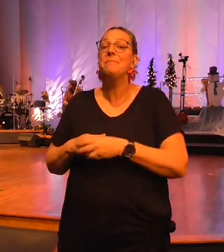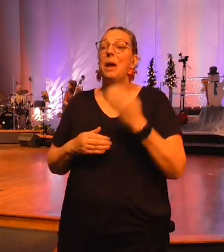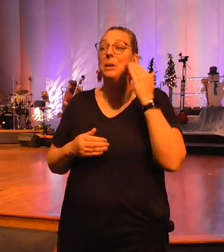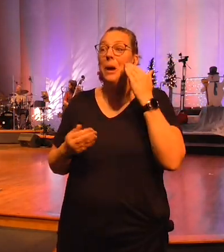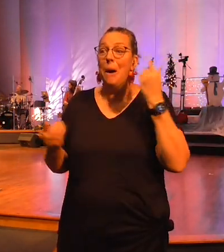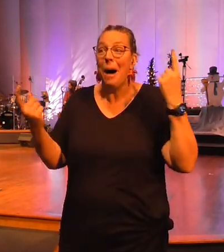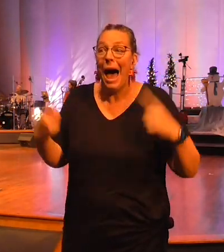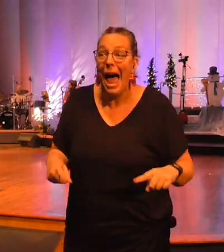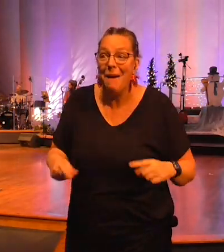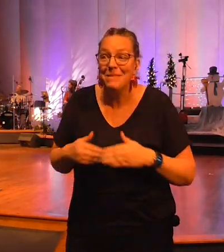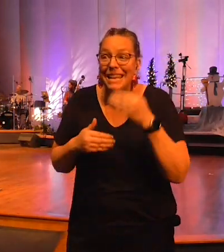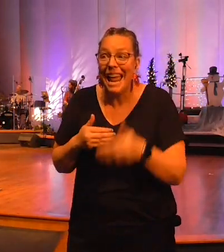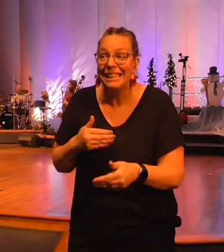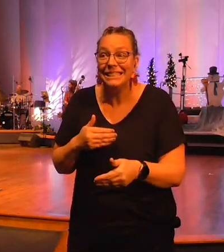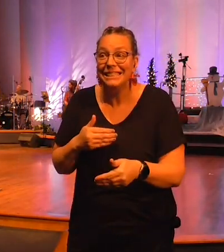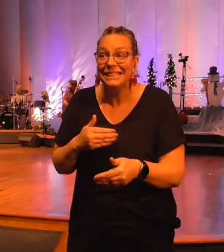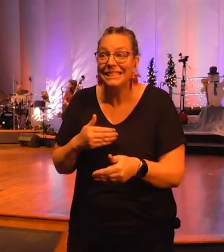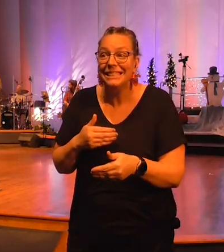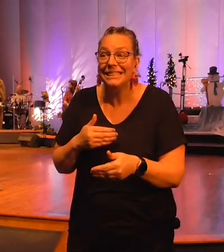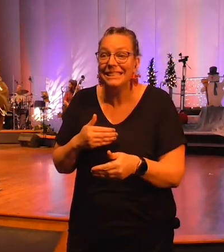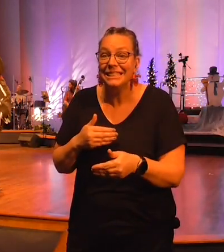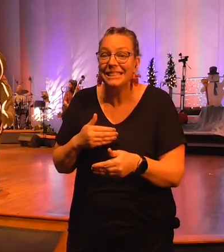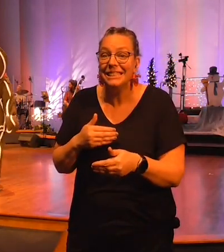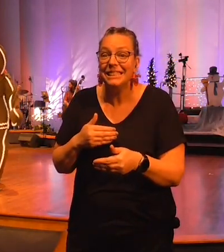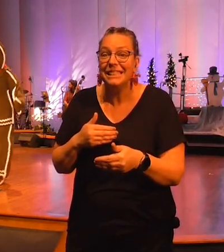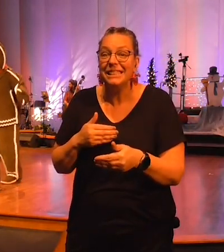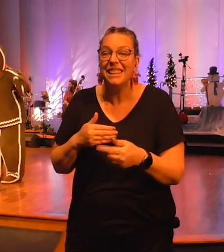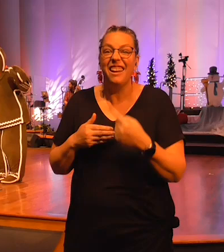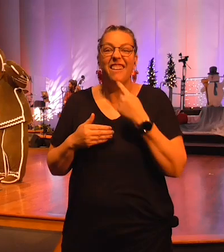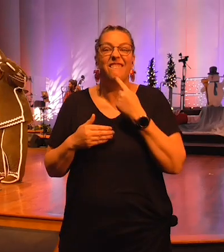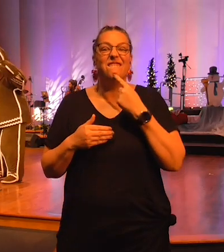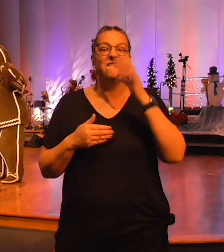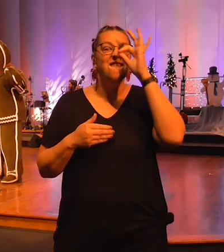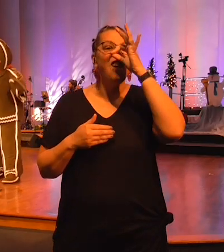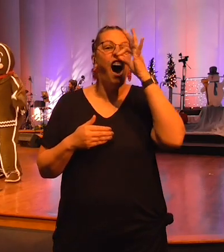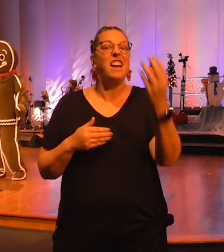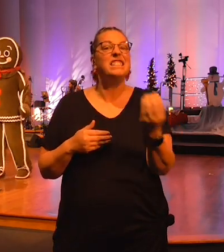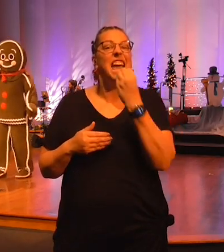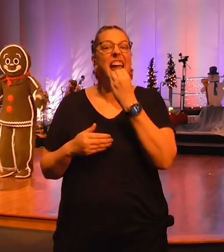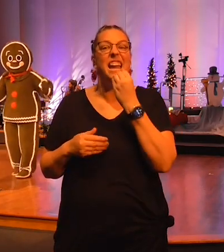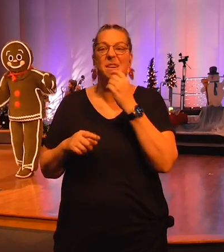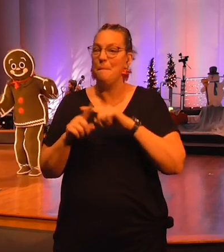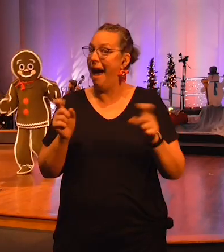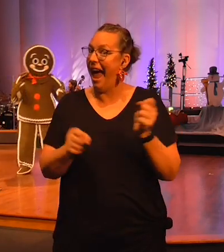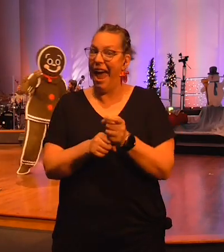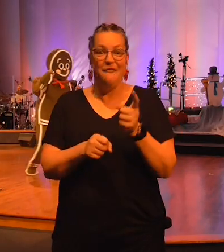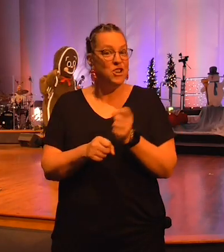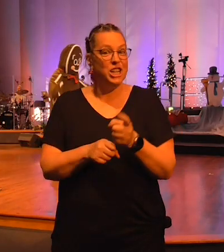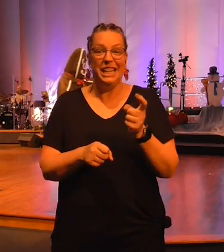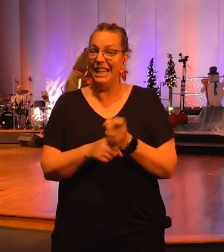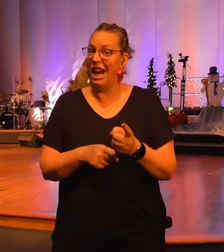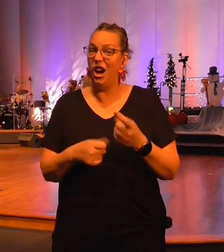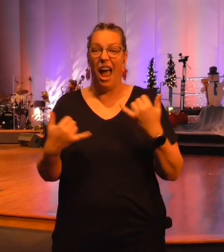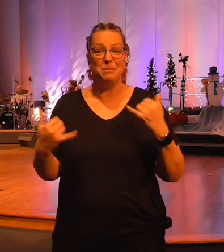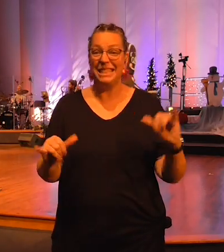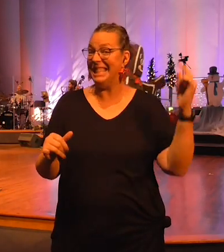on my nose Mr gingerbread man and you know what happened to him next well they say the fox ate